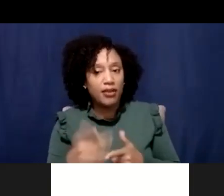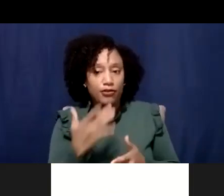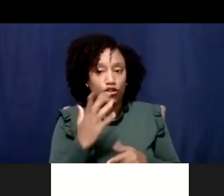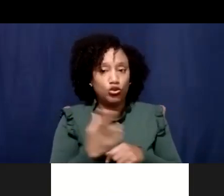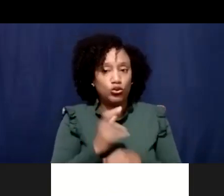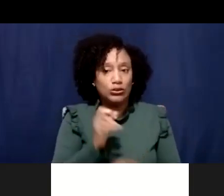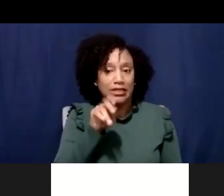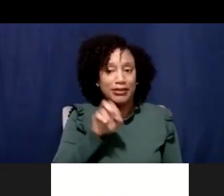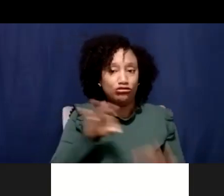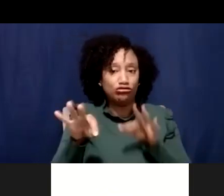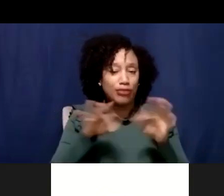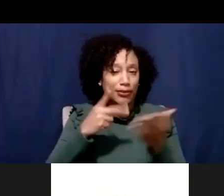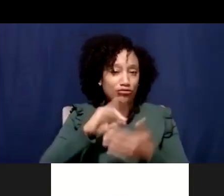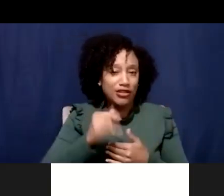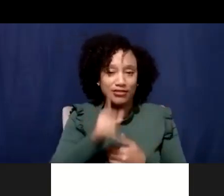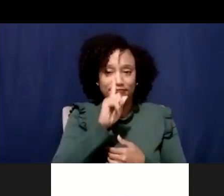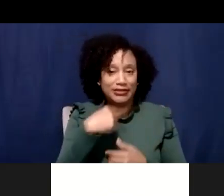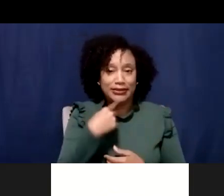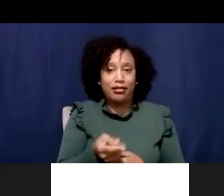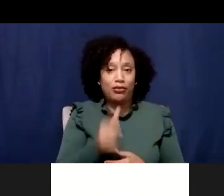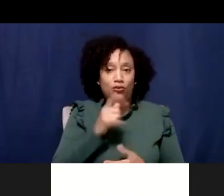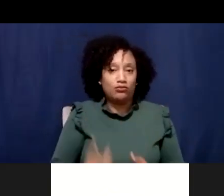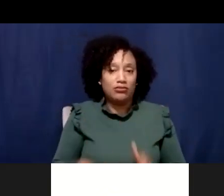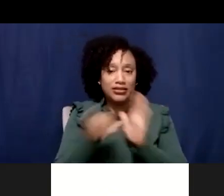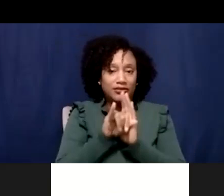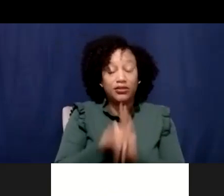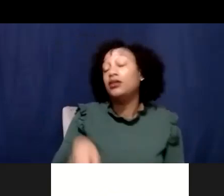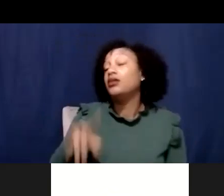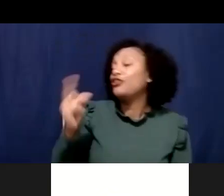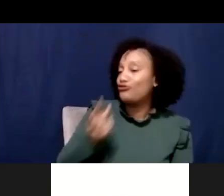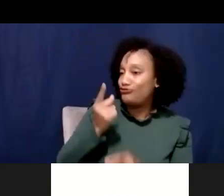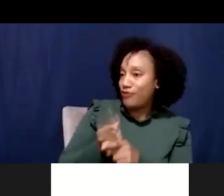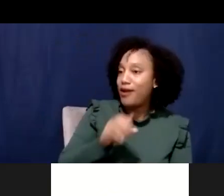to describe the project. That's correct. MRAC staff will verify eligibility.